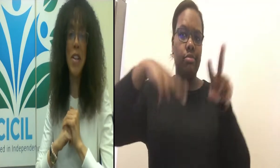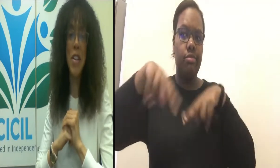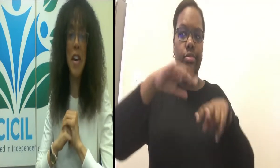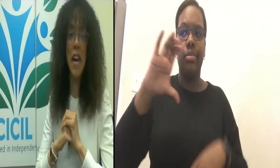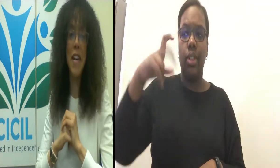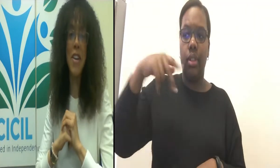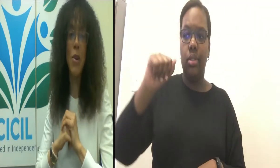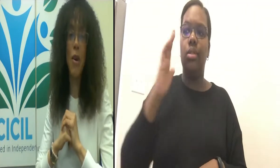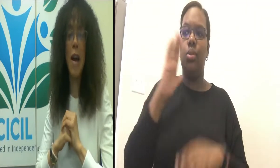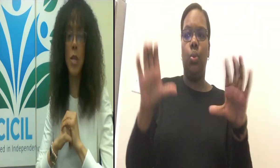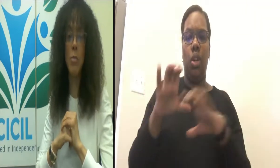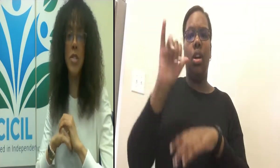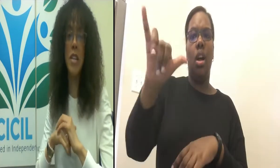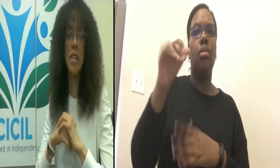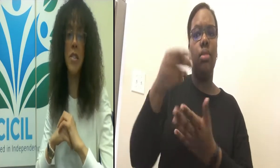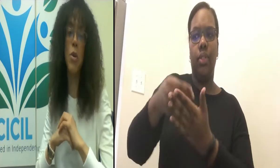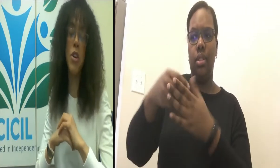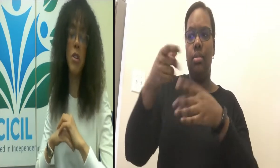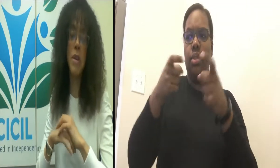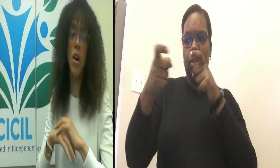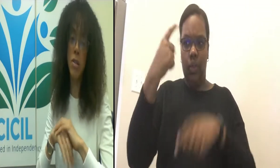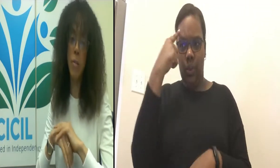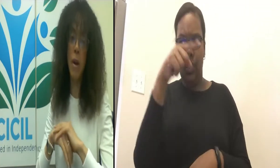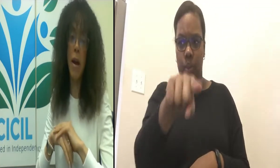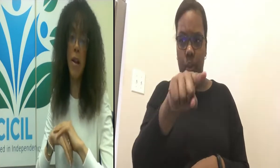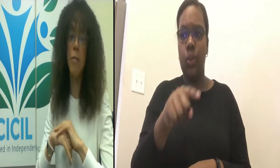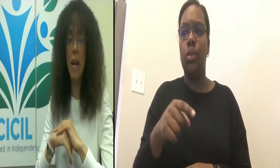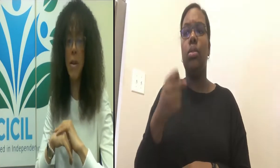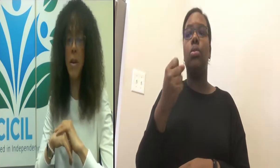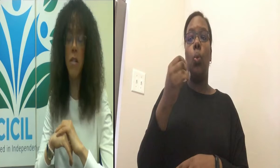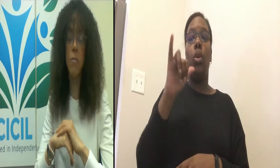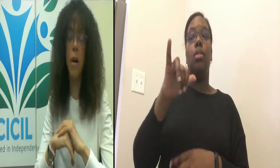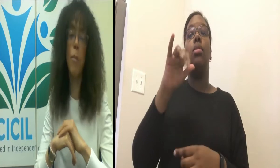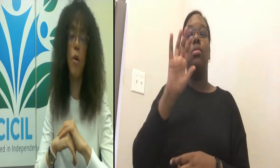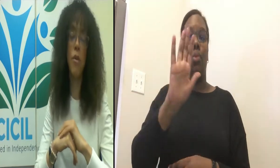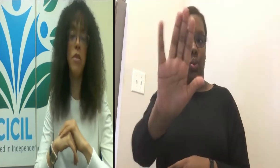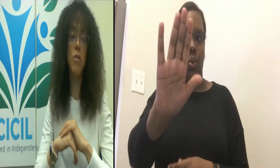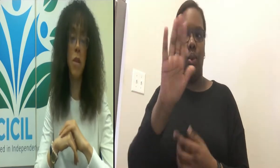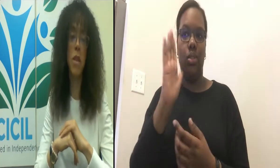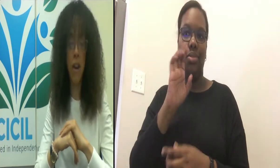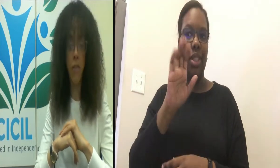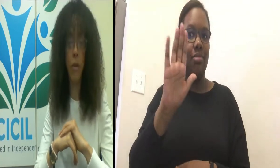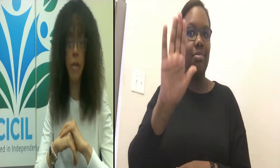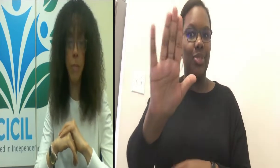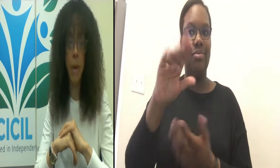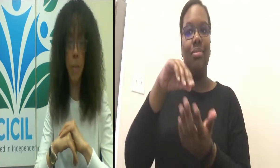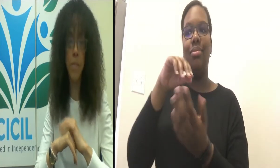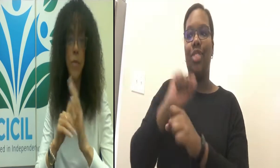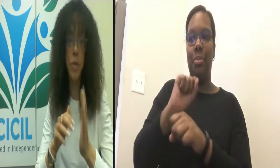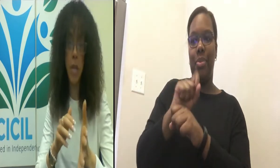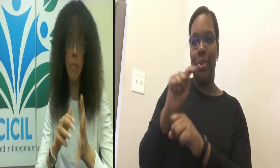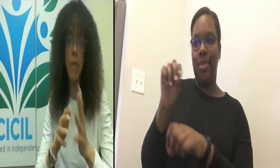the CPA, just know that more than likely your expertise is going to be called